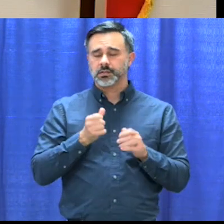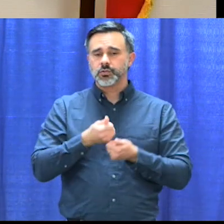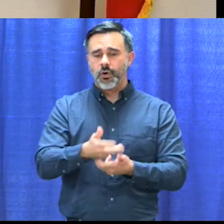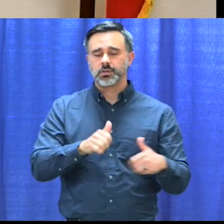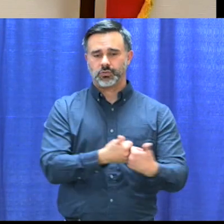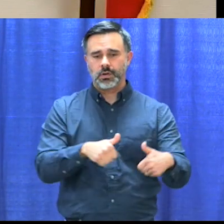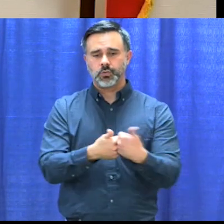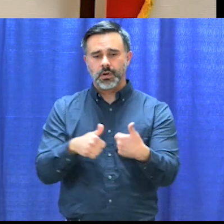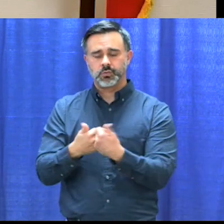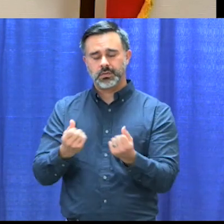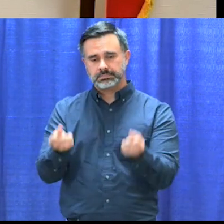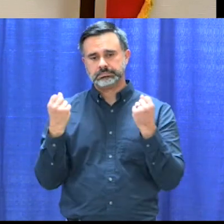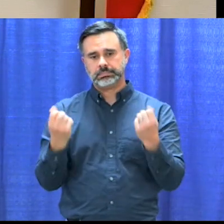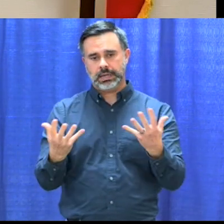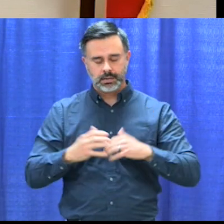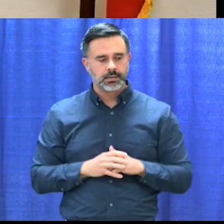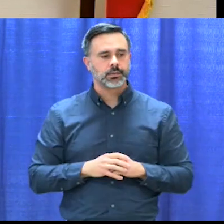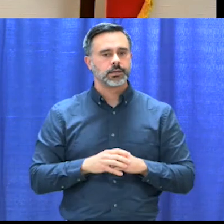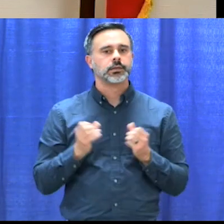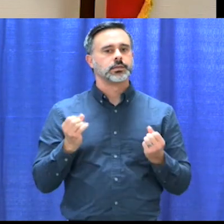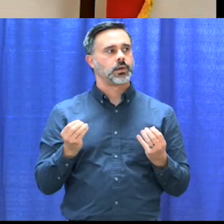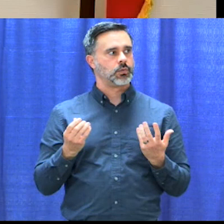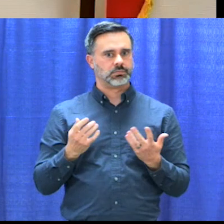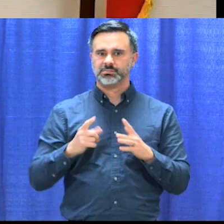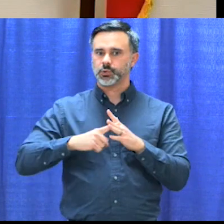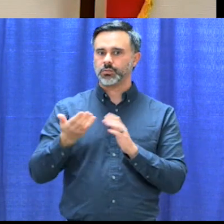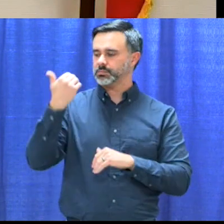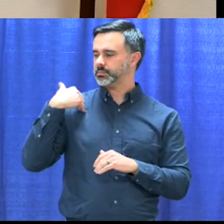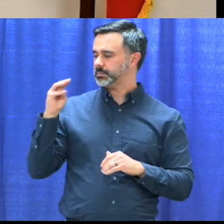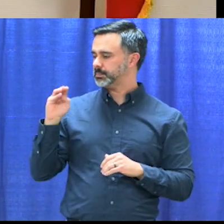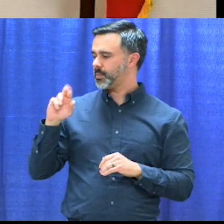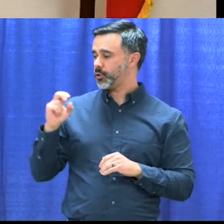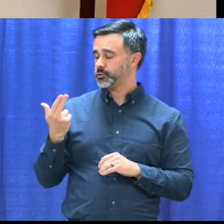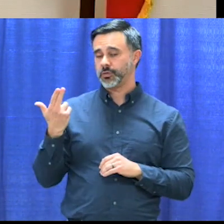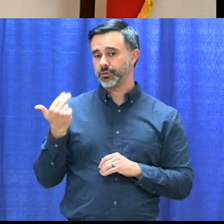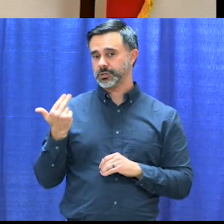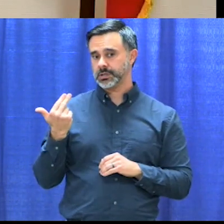What that has meant is that since March 13th most of our students and now all of our students